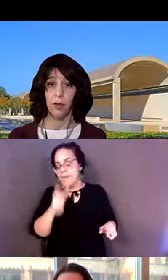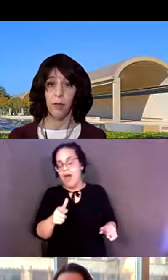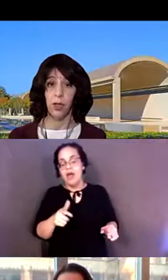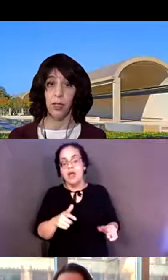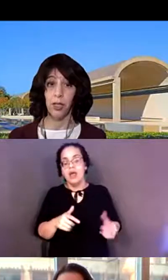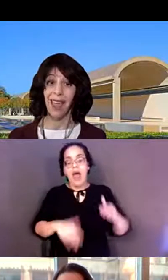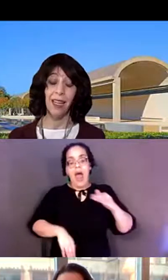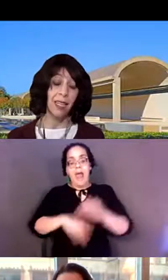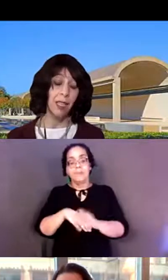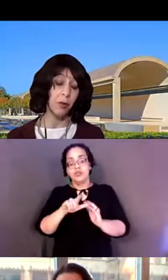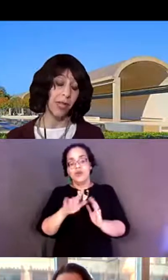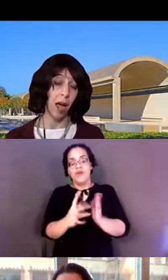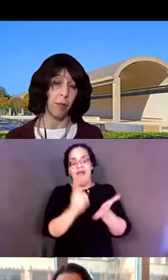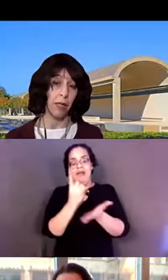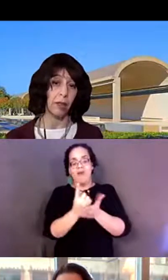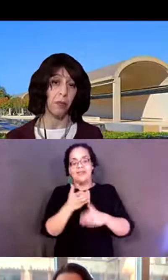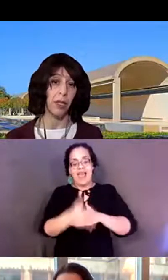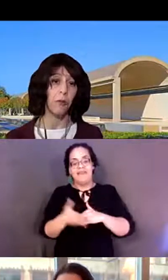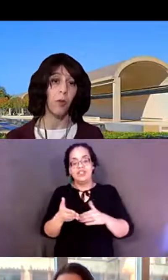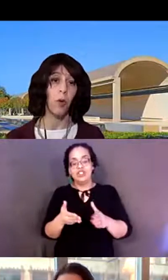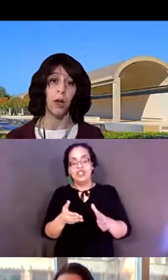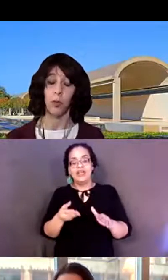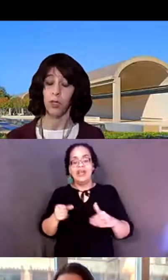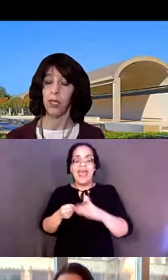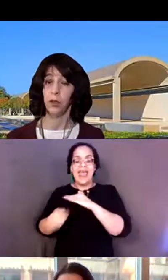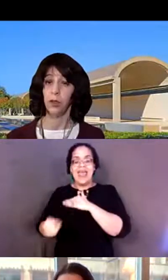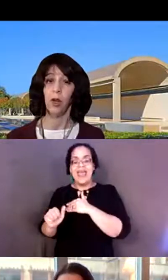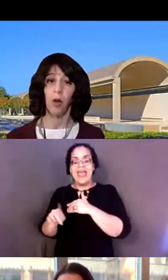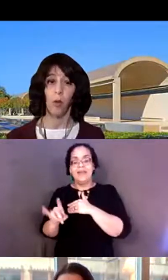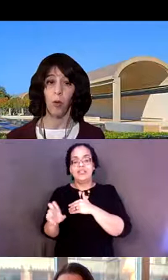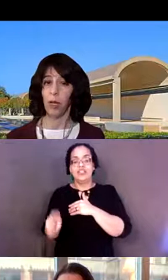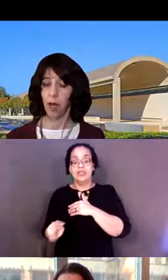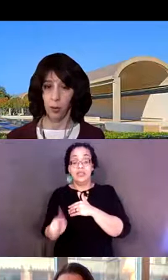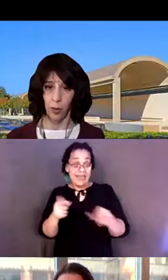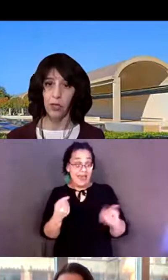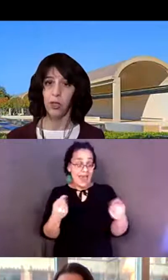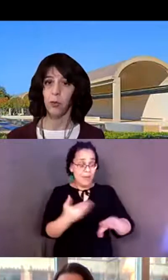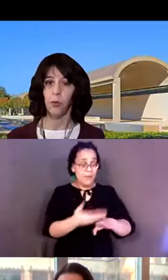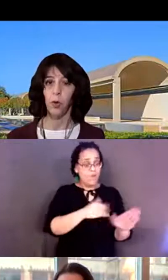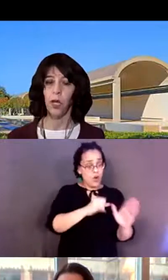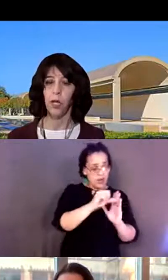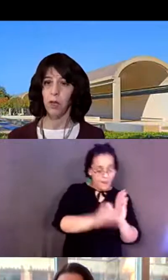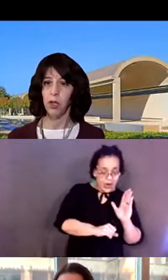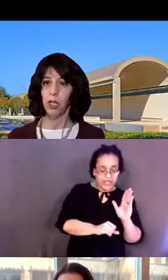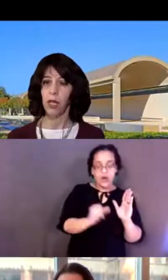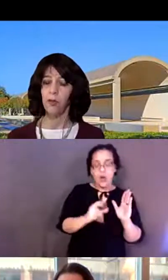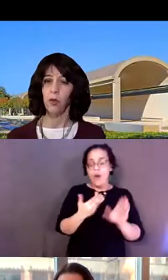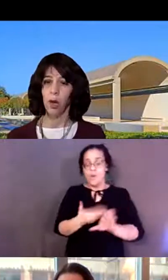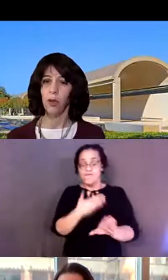admission, and it can even be happening before a procedure or an operation or